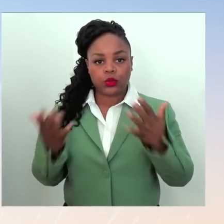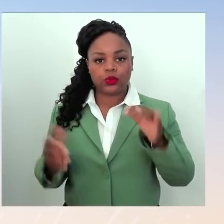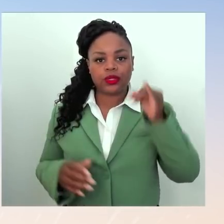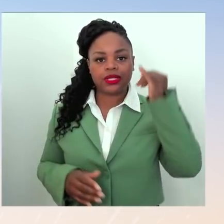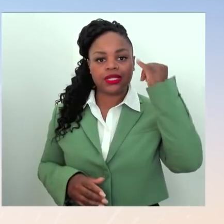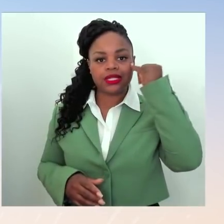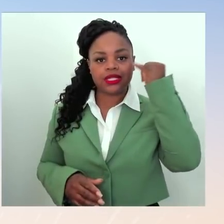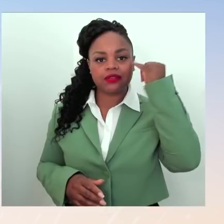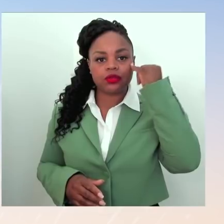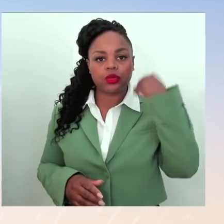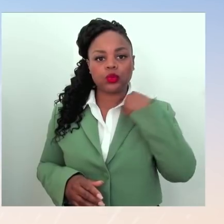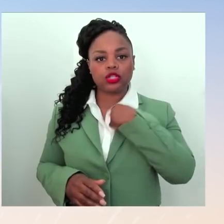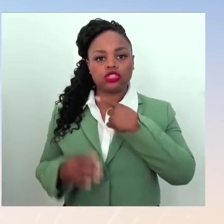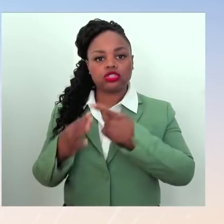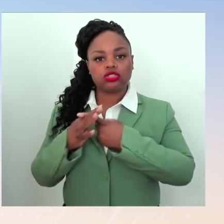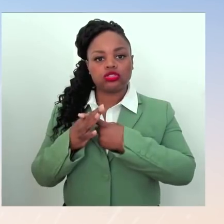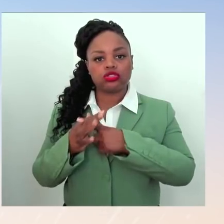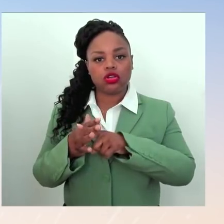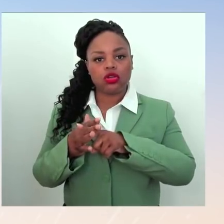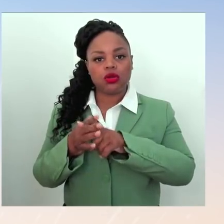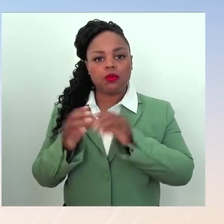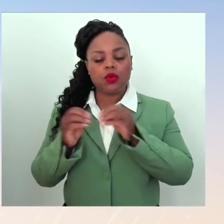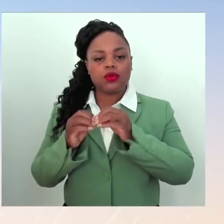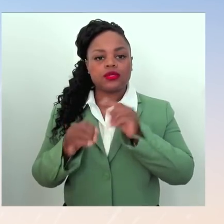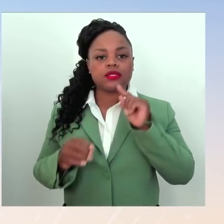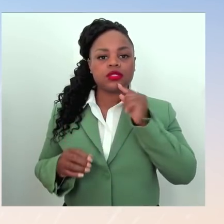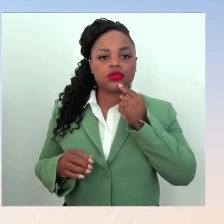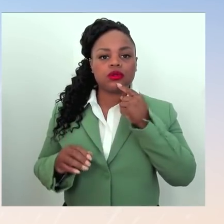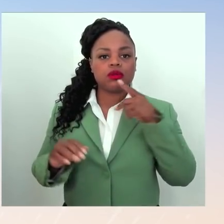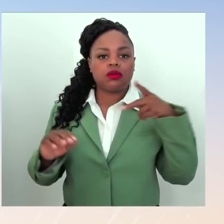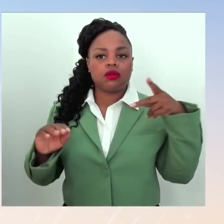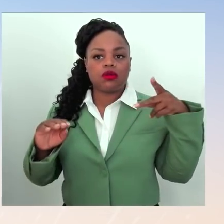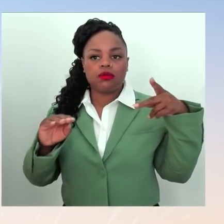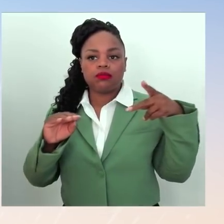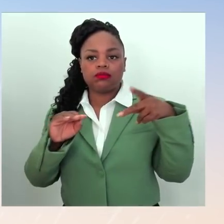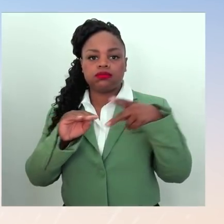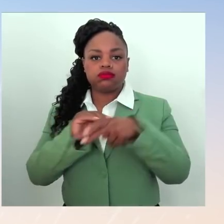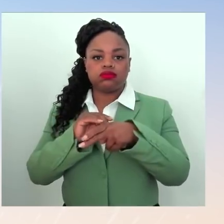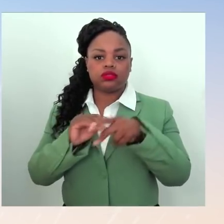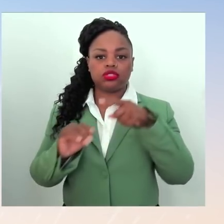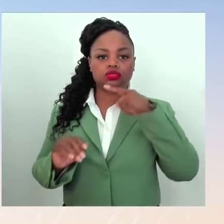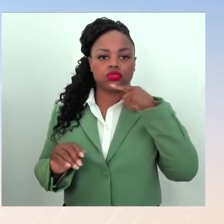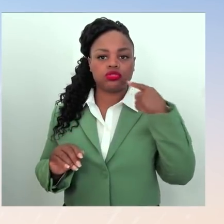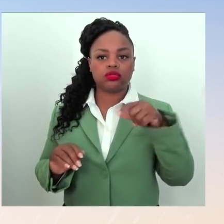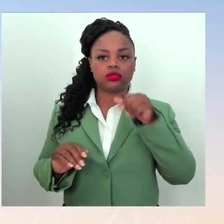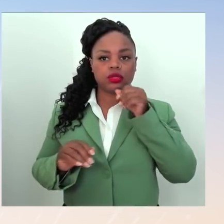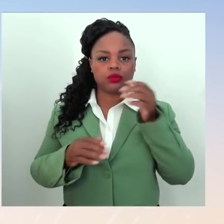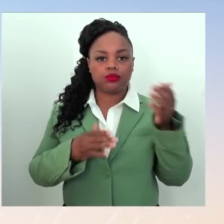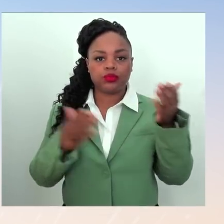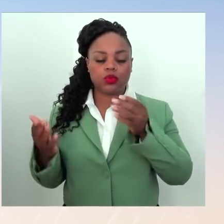that it would be a unilateral move in the face of what had been a very carefully calibrated coalition